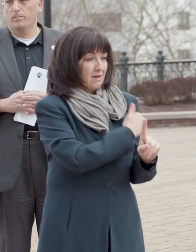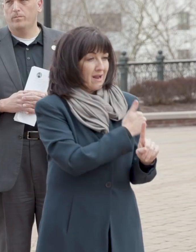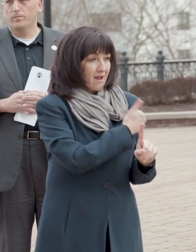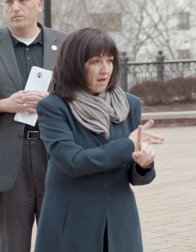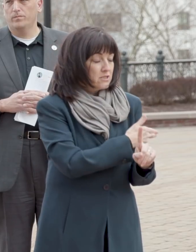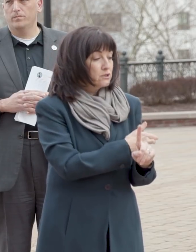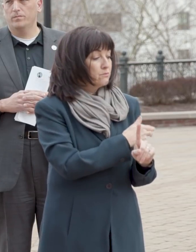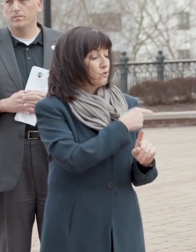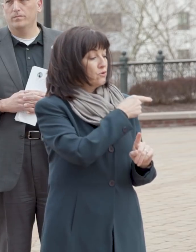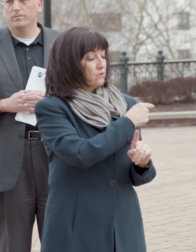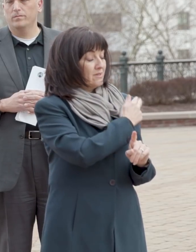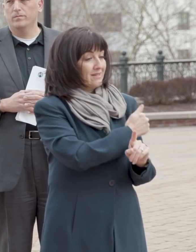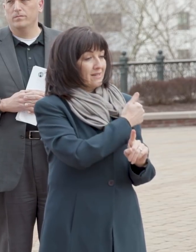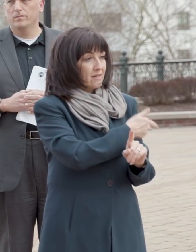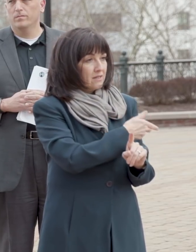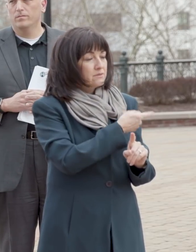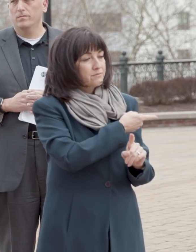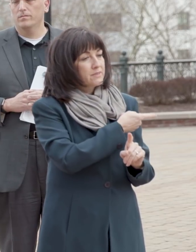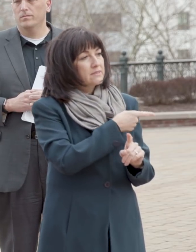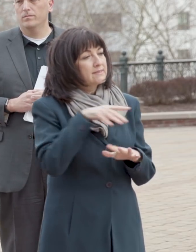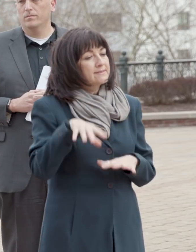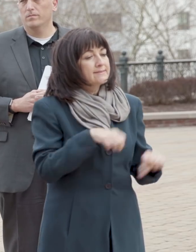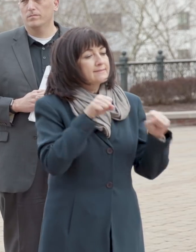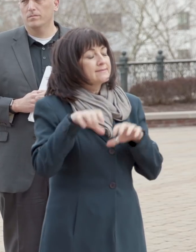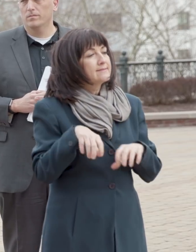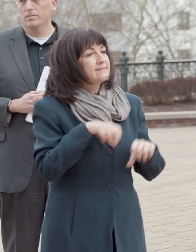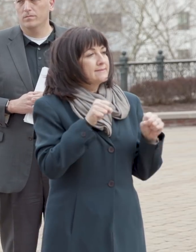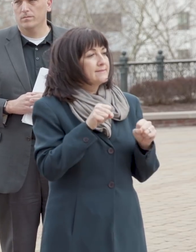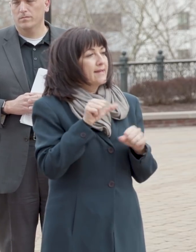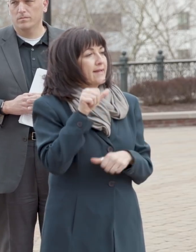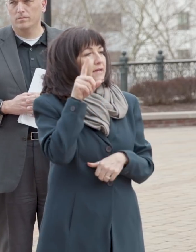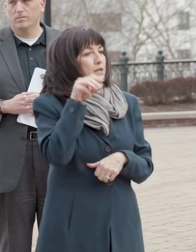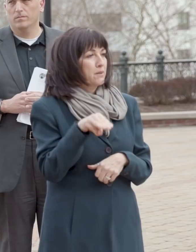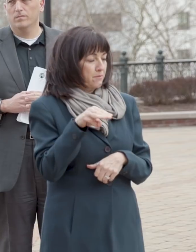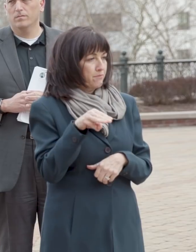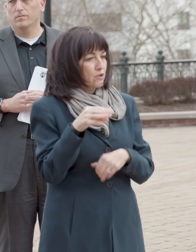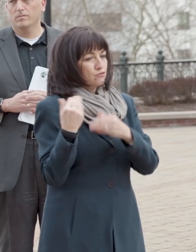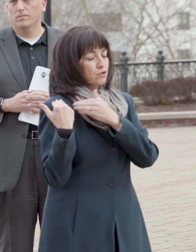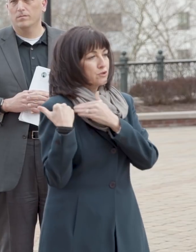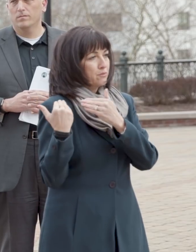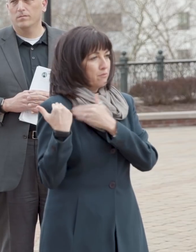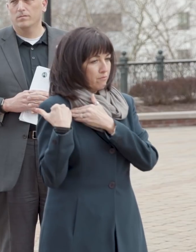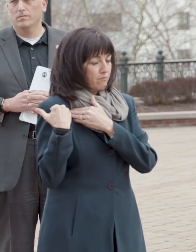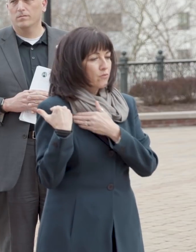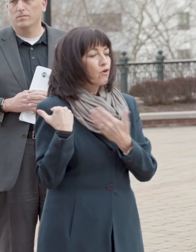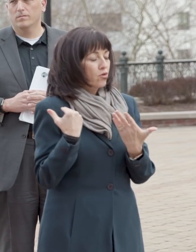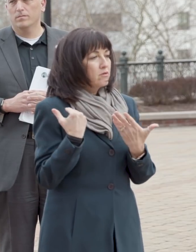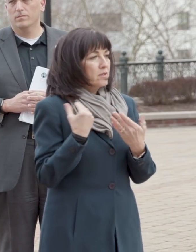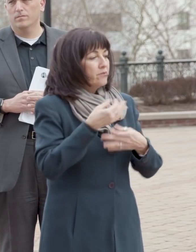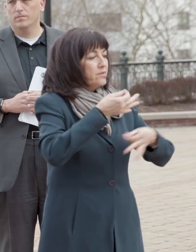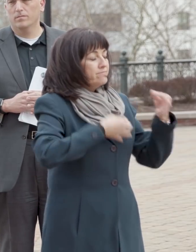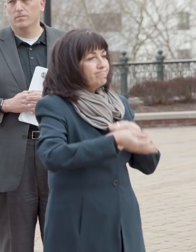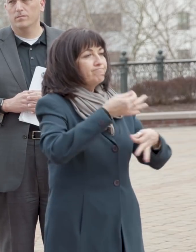personnel to maybe take some some of the burden administrative type burden off of health care professionals themselves.